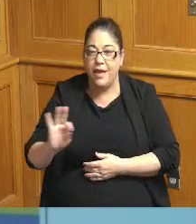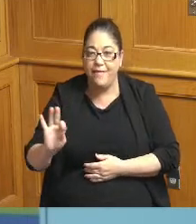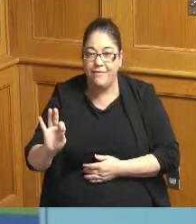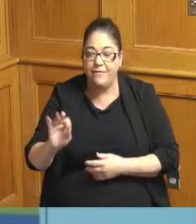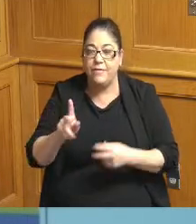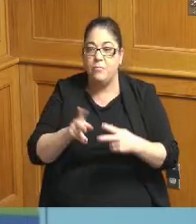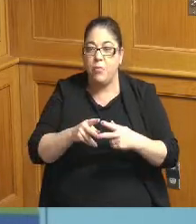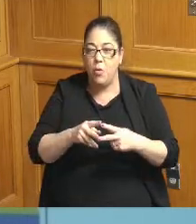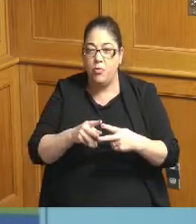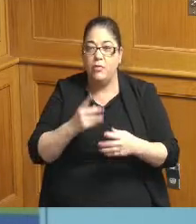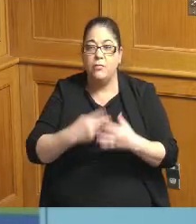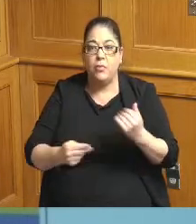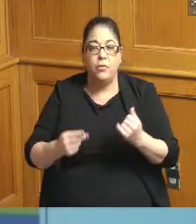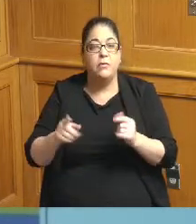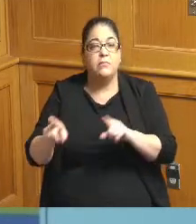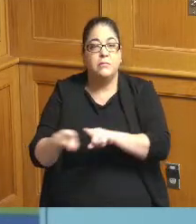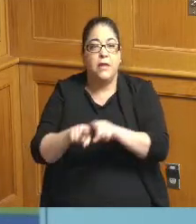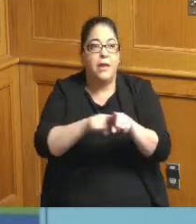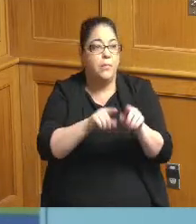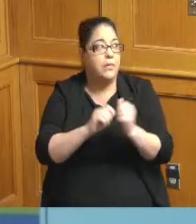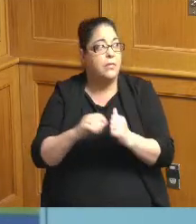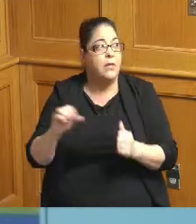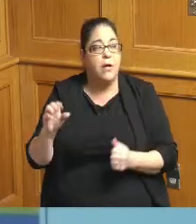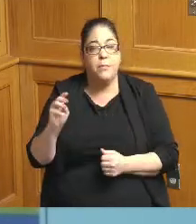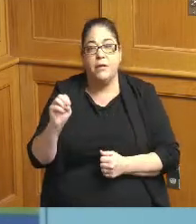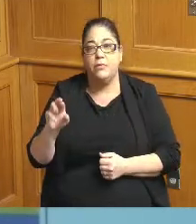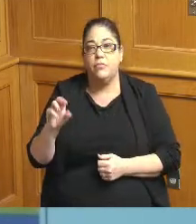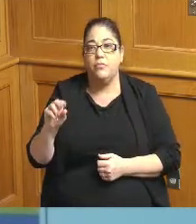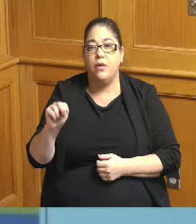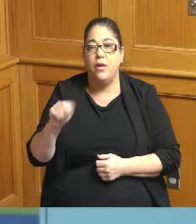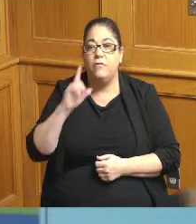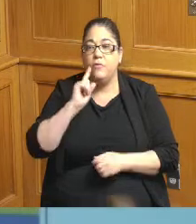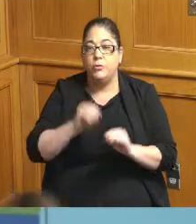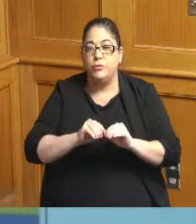both are very good just like Omicron was at spreading rapidly around our community but we